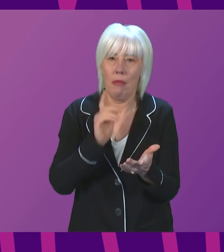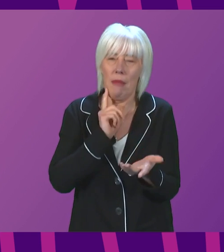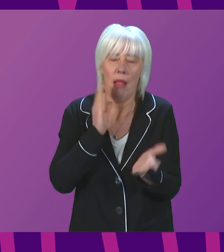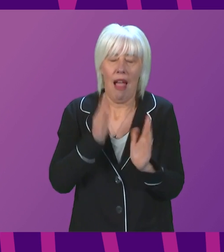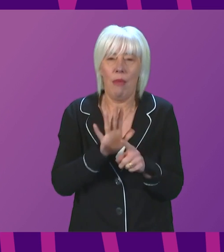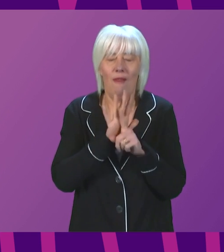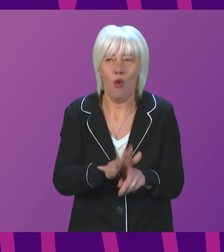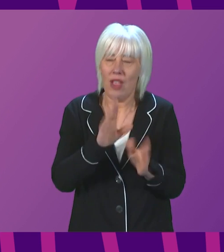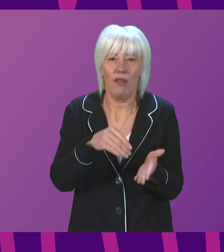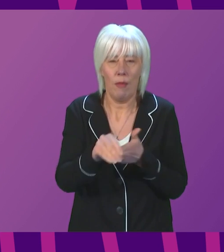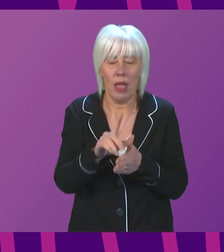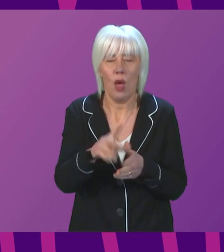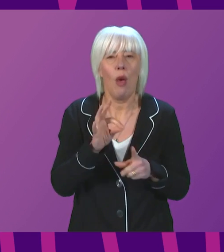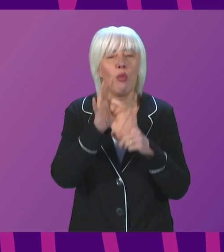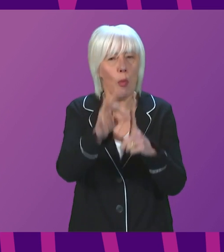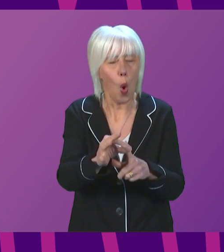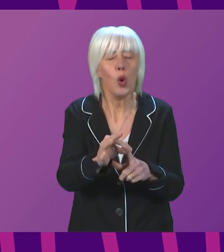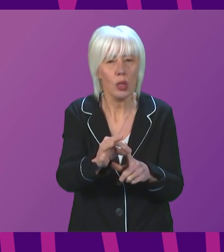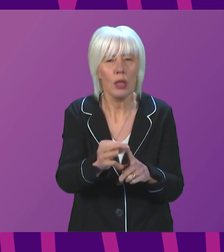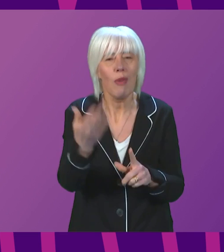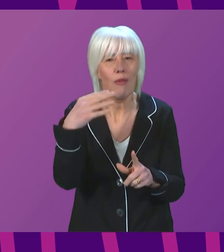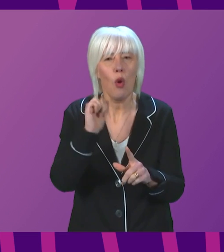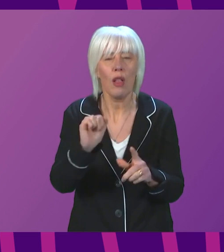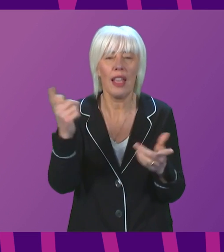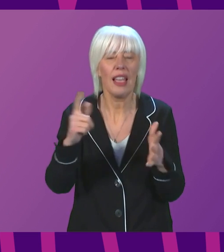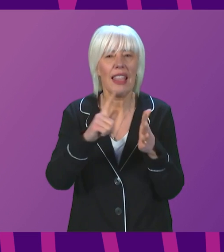When it was first proposed, organisations such as the Educational Institute of Scotland,